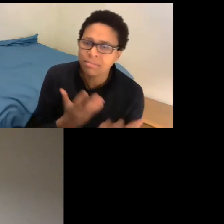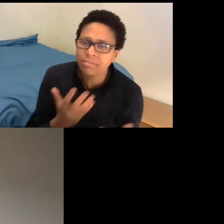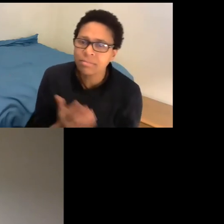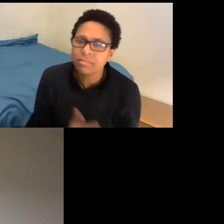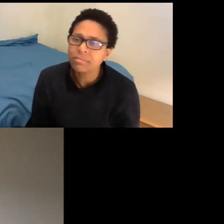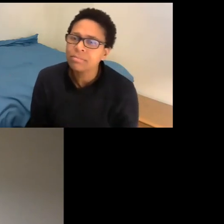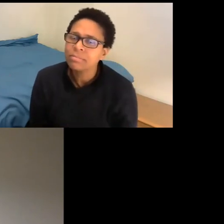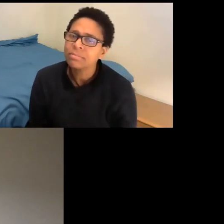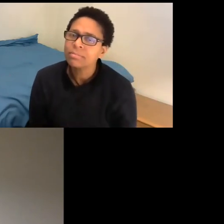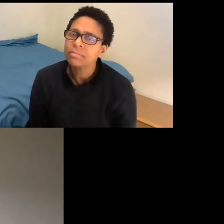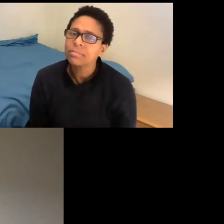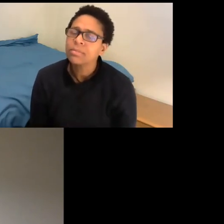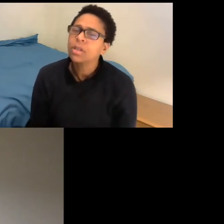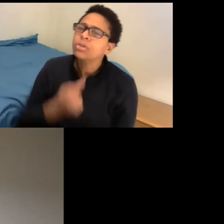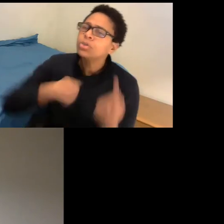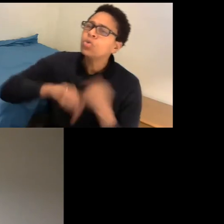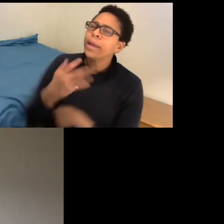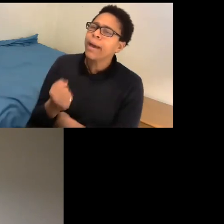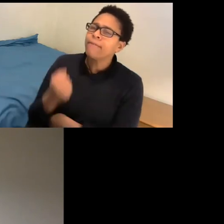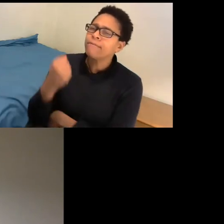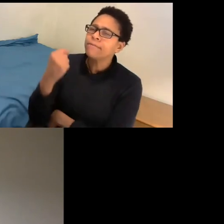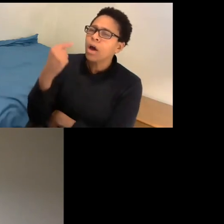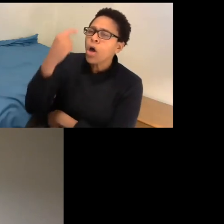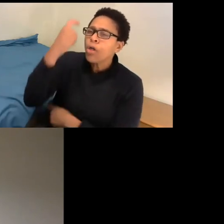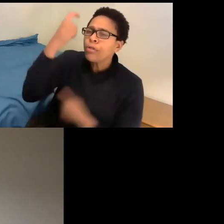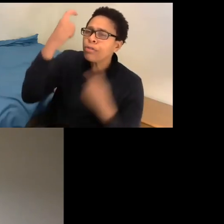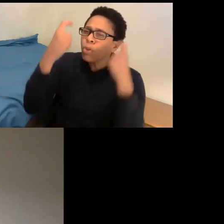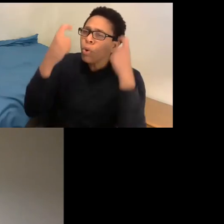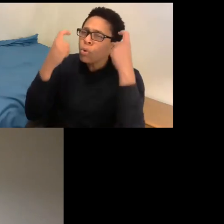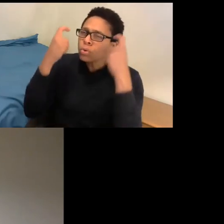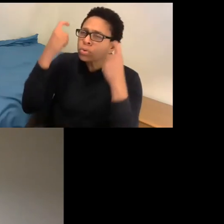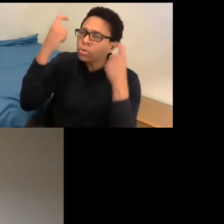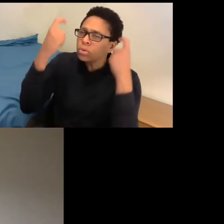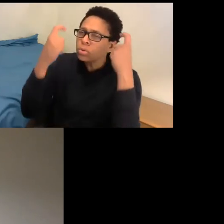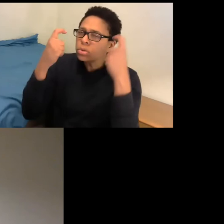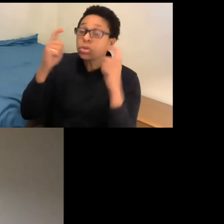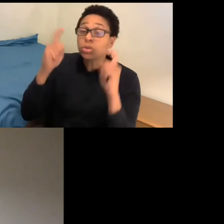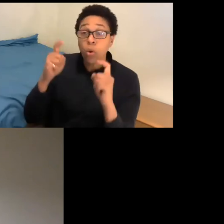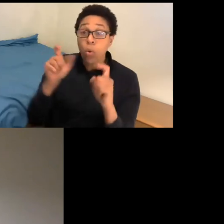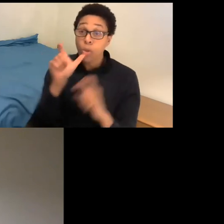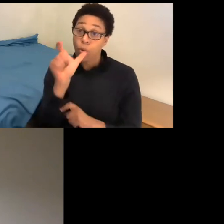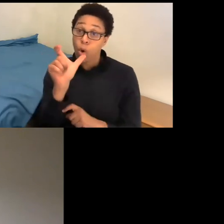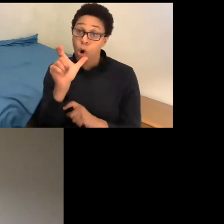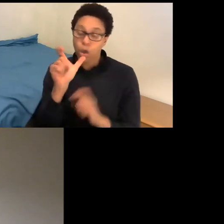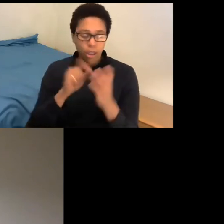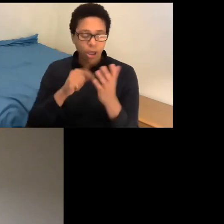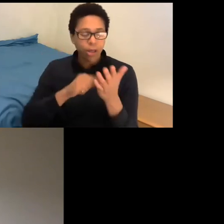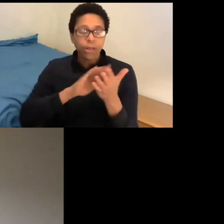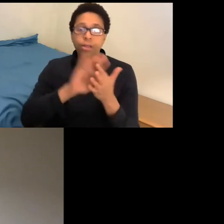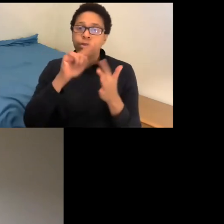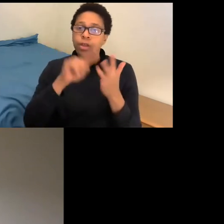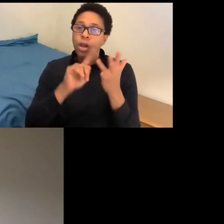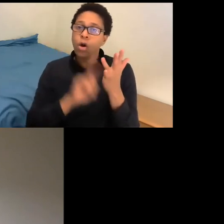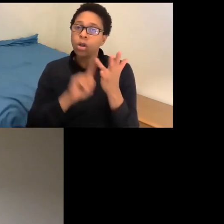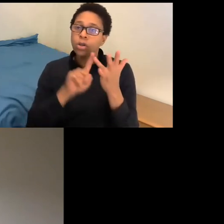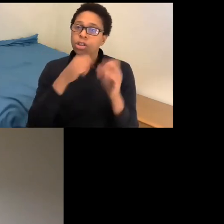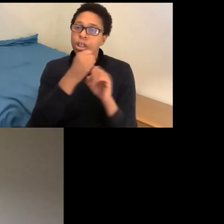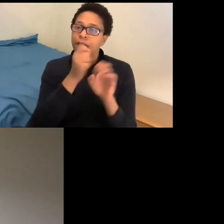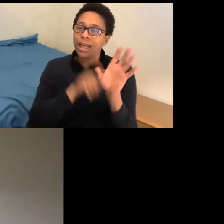kind of thought that we should take seriously, the kind of, you know, the word theology, I think, is problematic when it's used for Muslims. But let's go with it for now, if we're